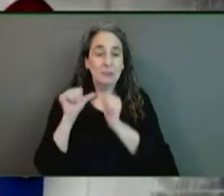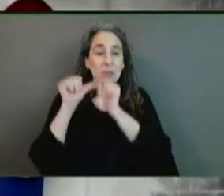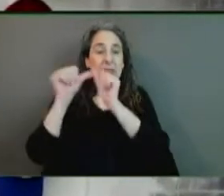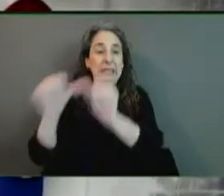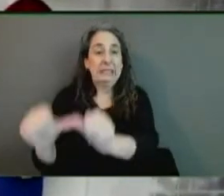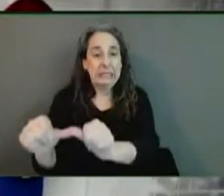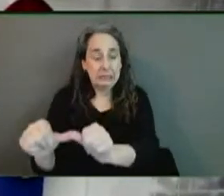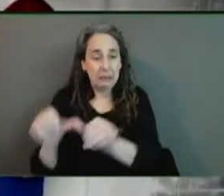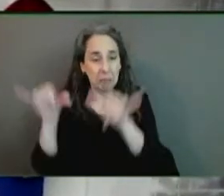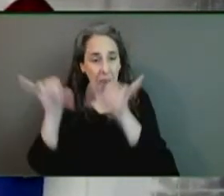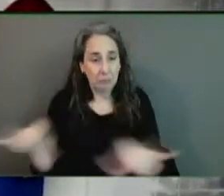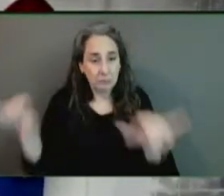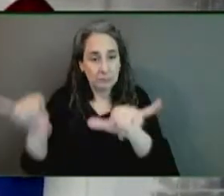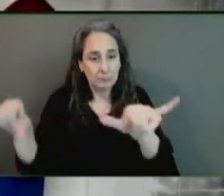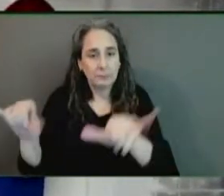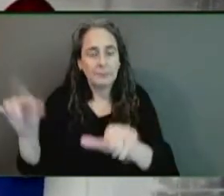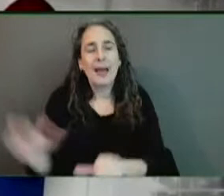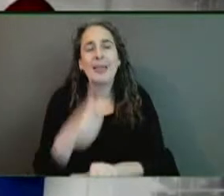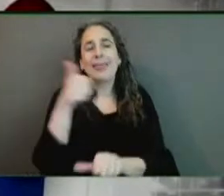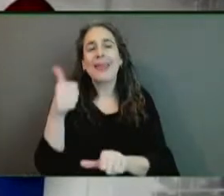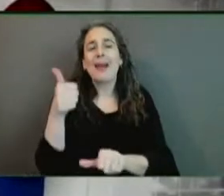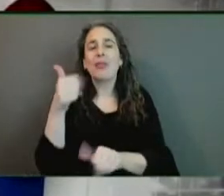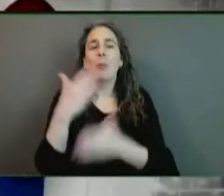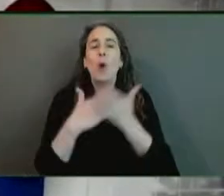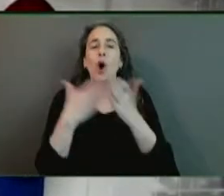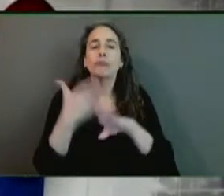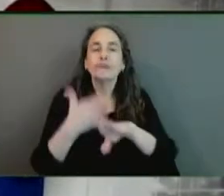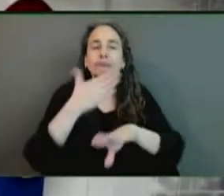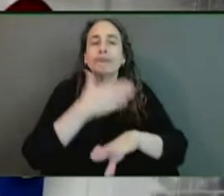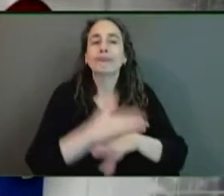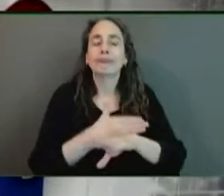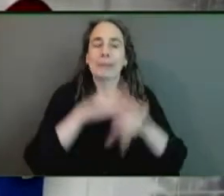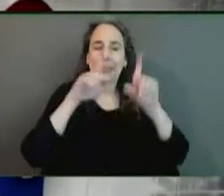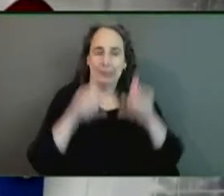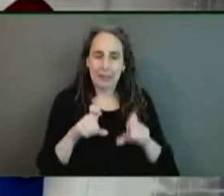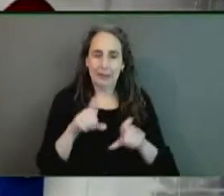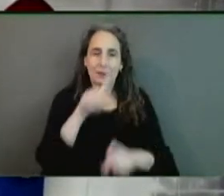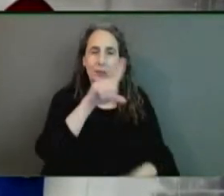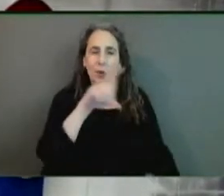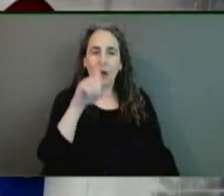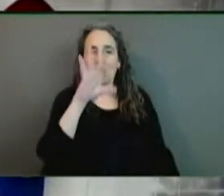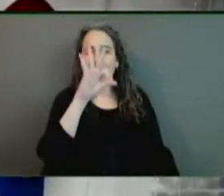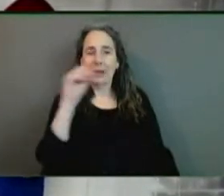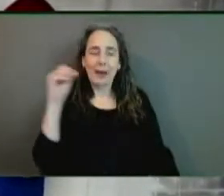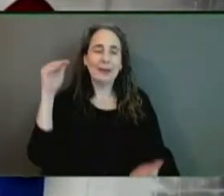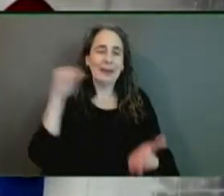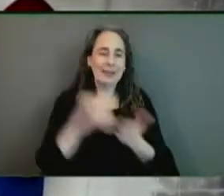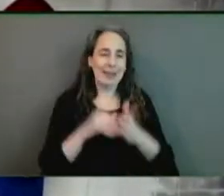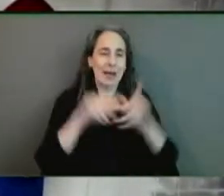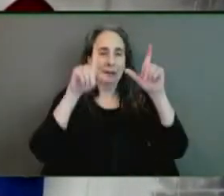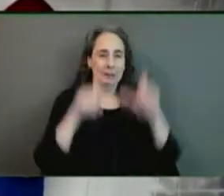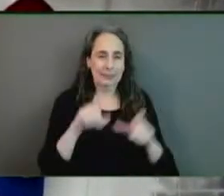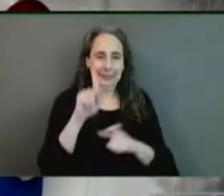that is consistent. The other